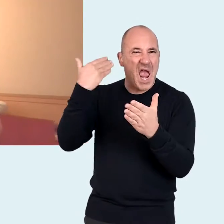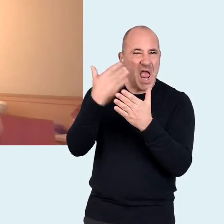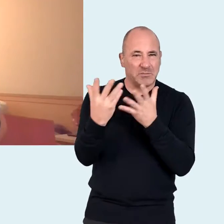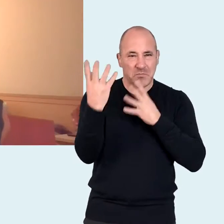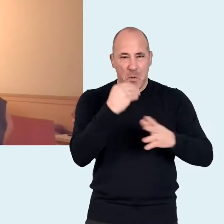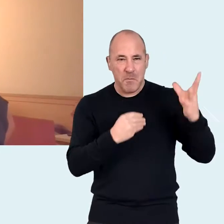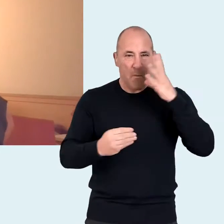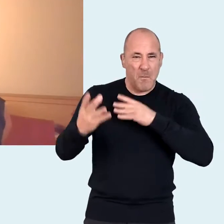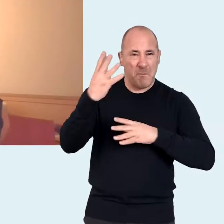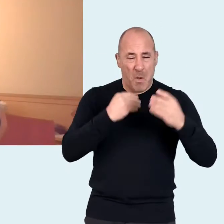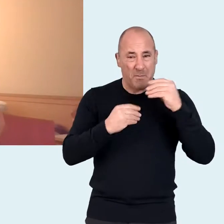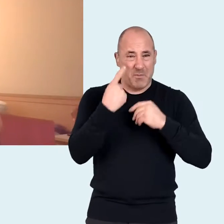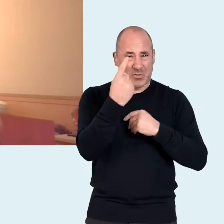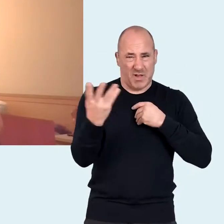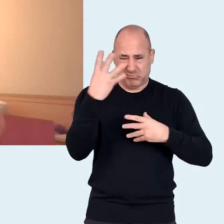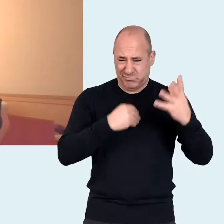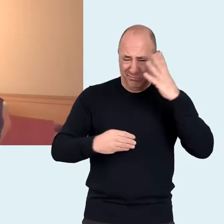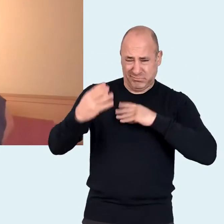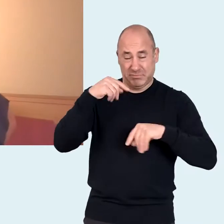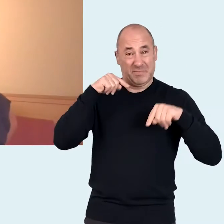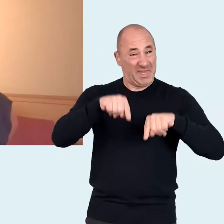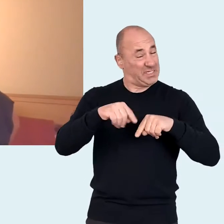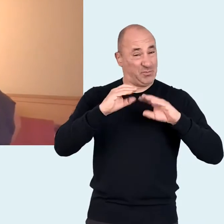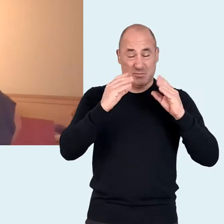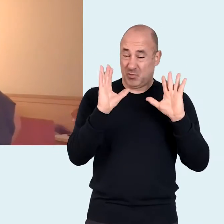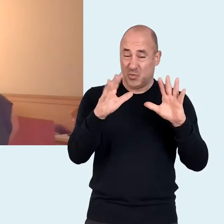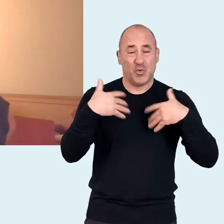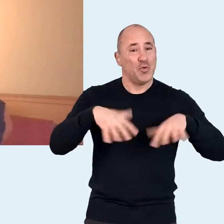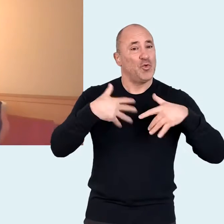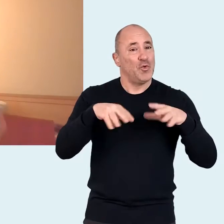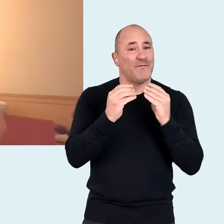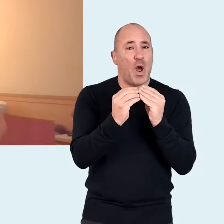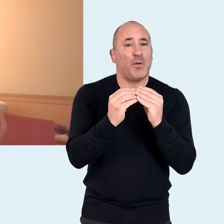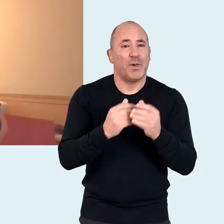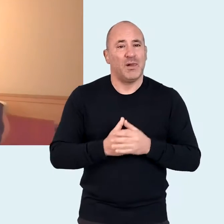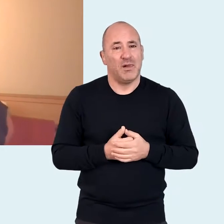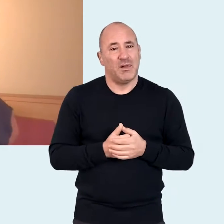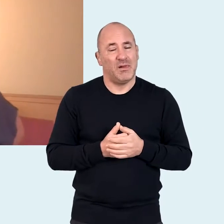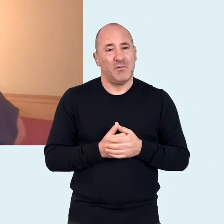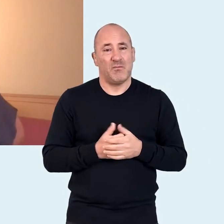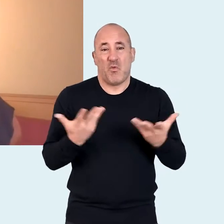been doing this for any length of time. Or you're doing your training, doing your reading,